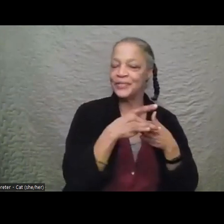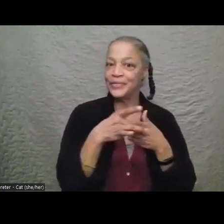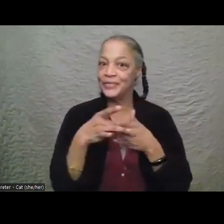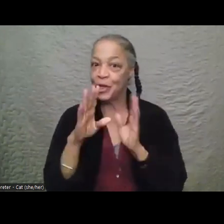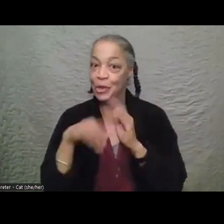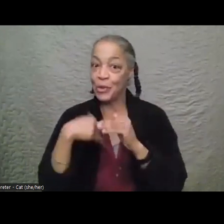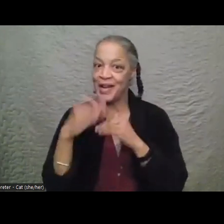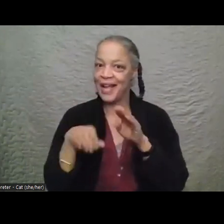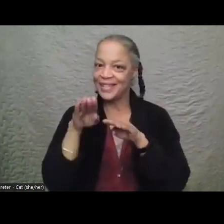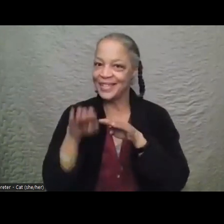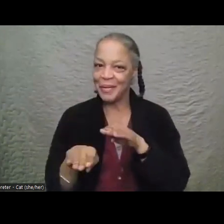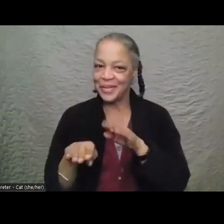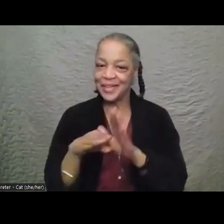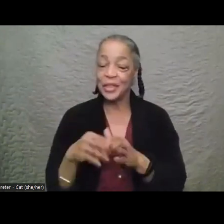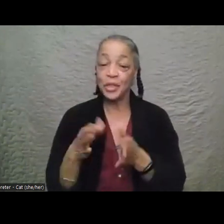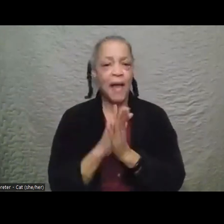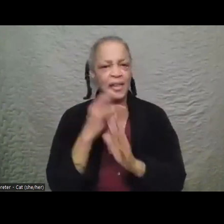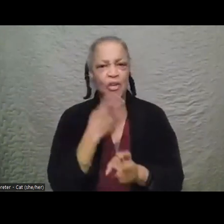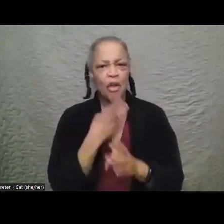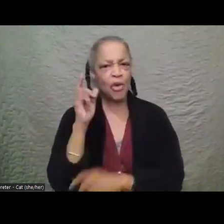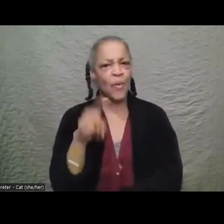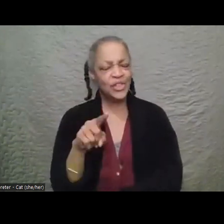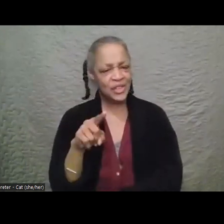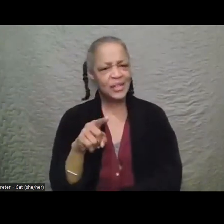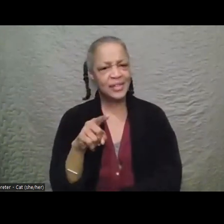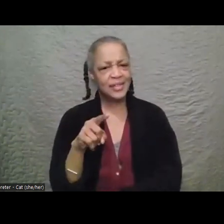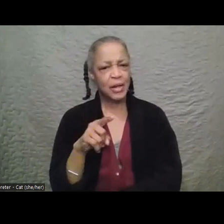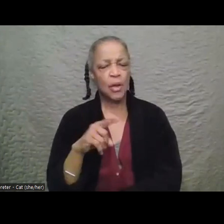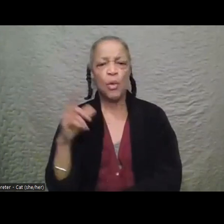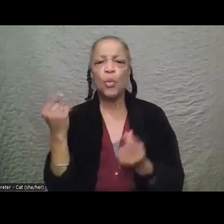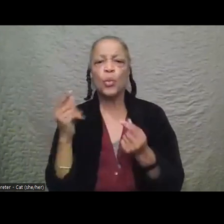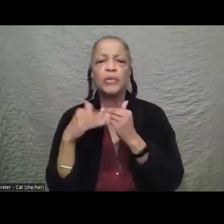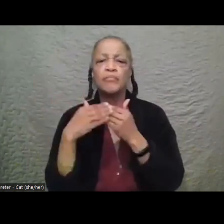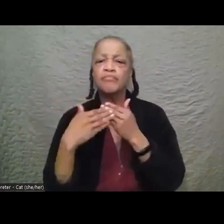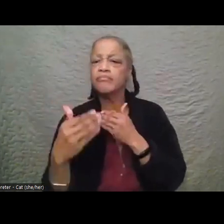You asked the really hard questions, were to be go from here?